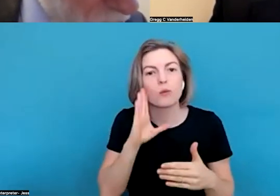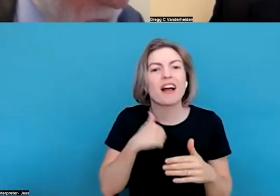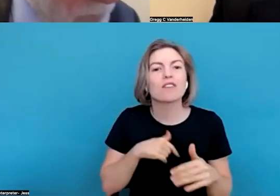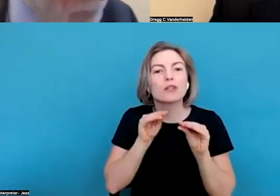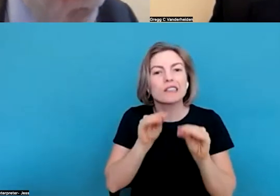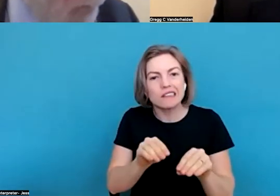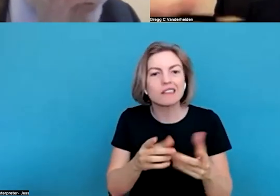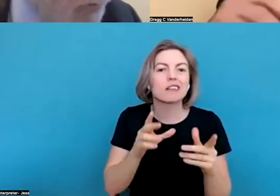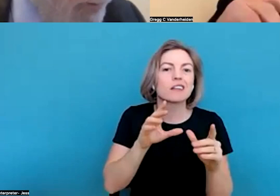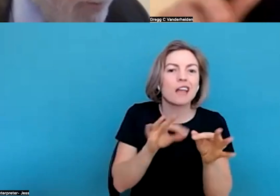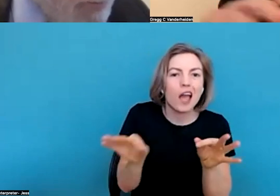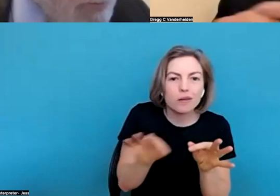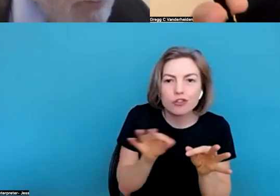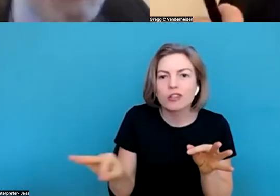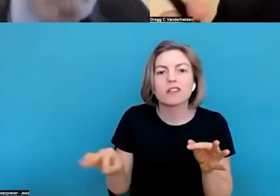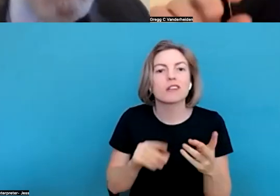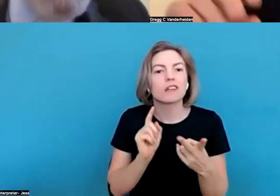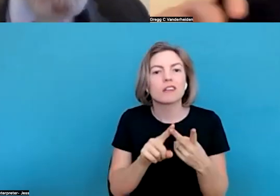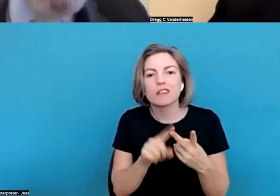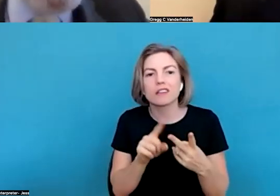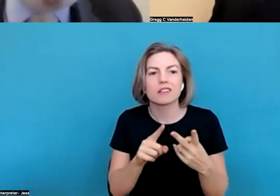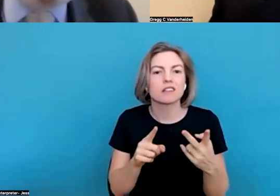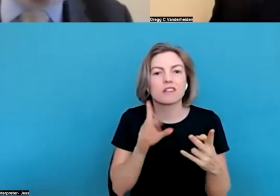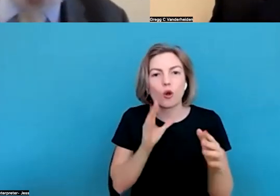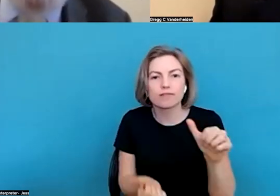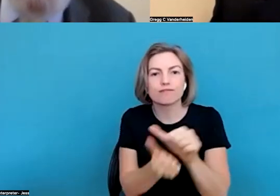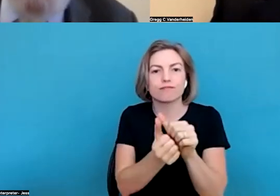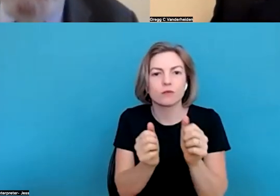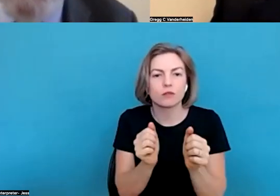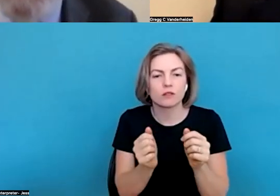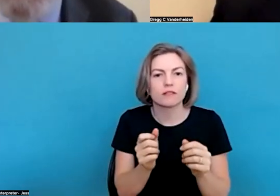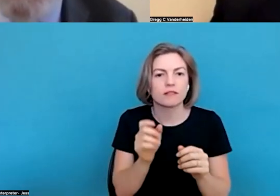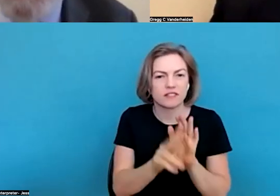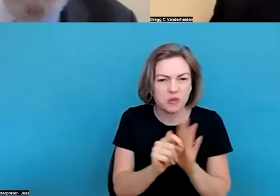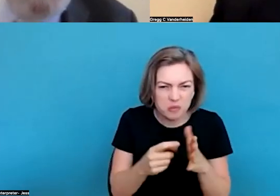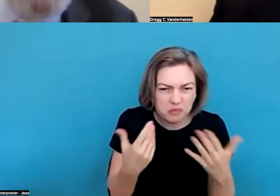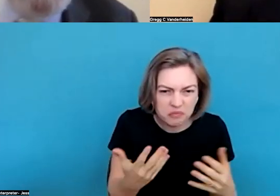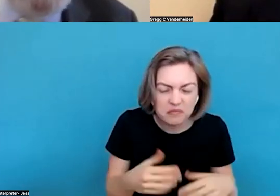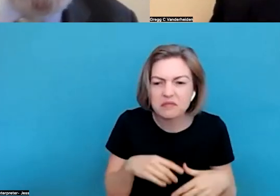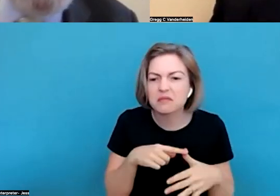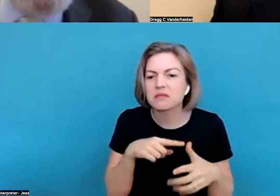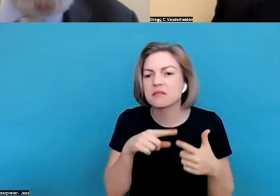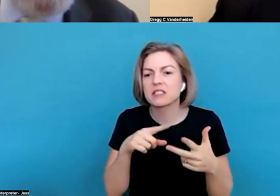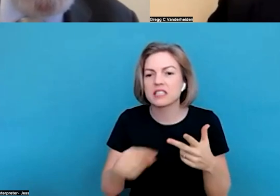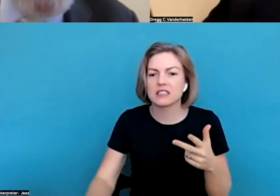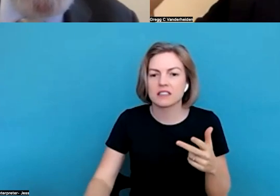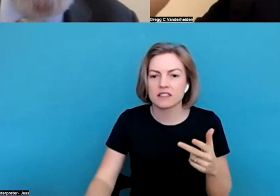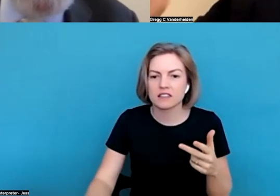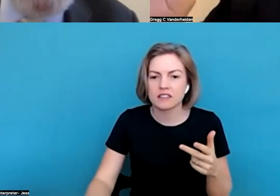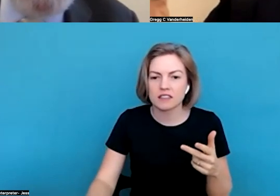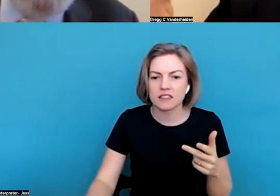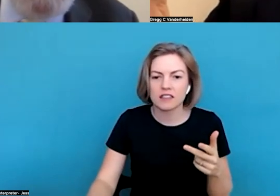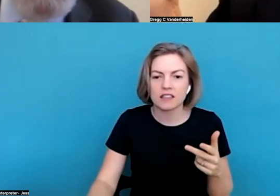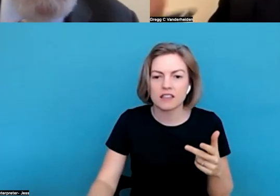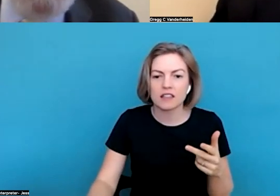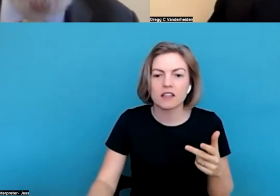them are available with them, I should say. And we also want to embed the interpreter so that they